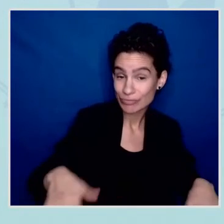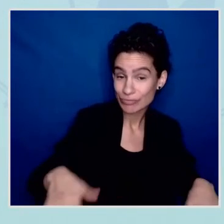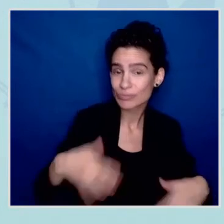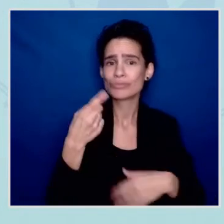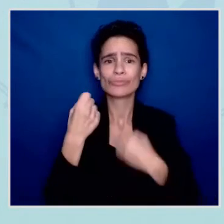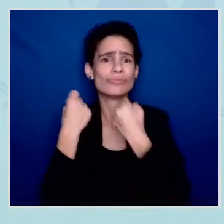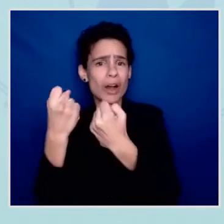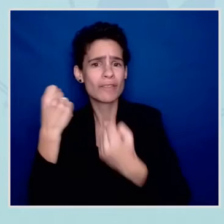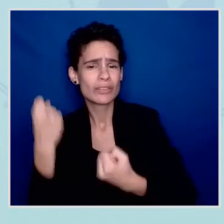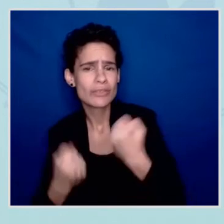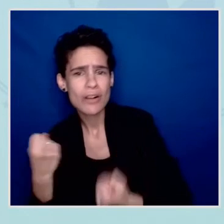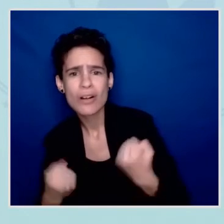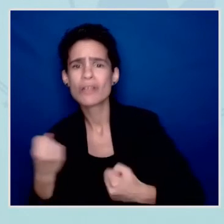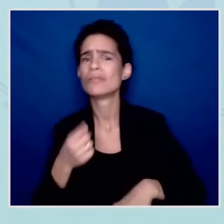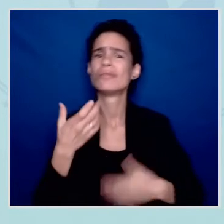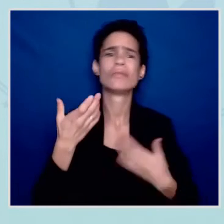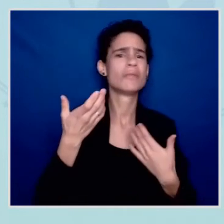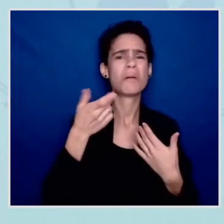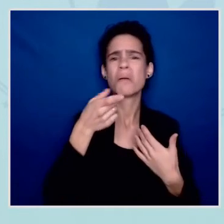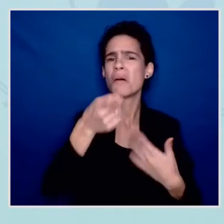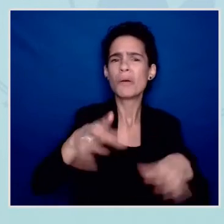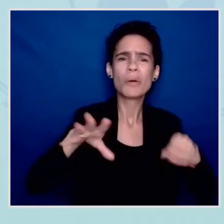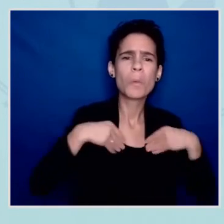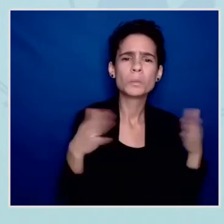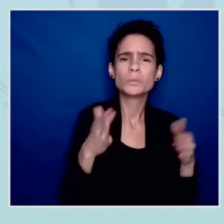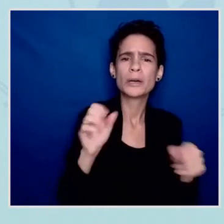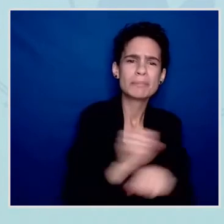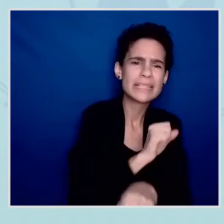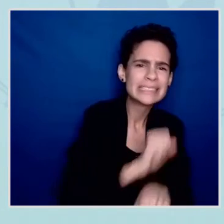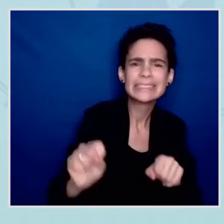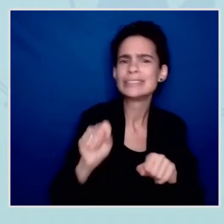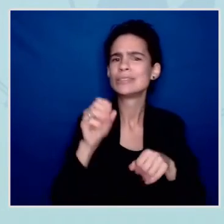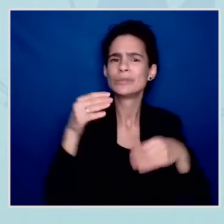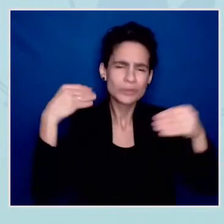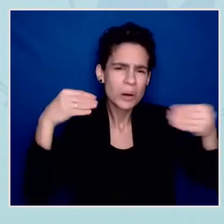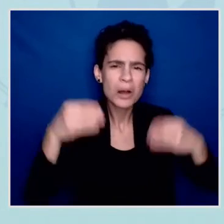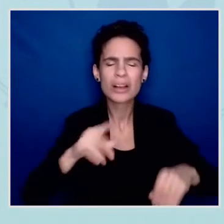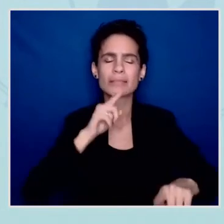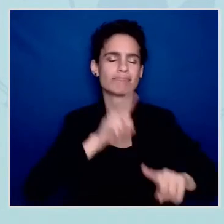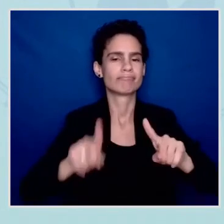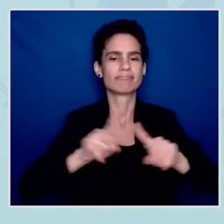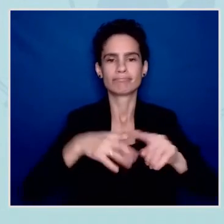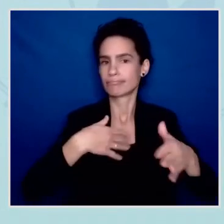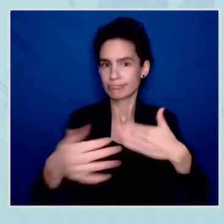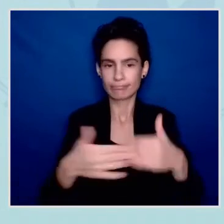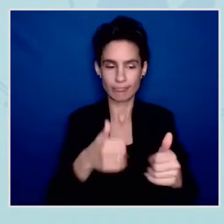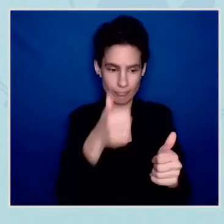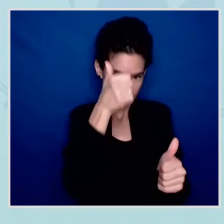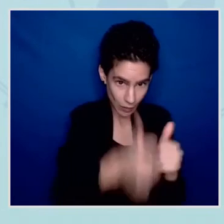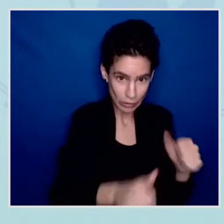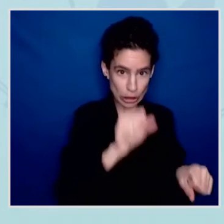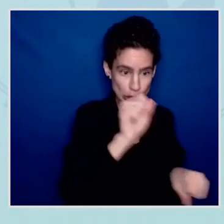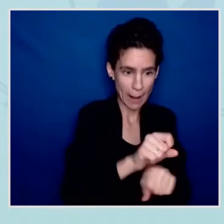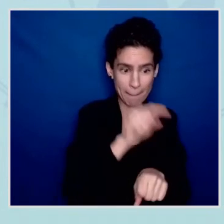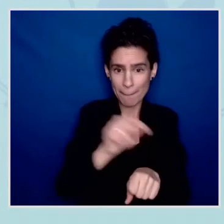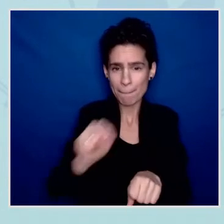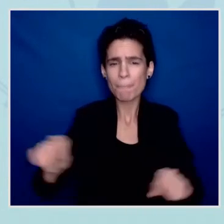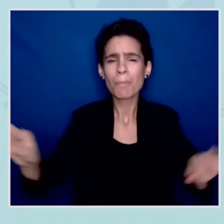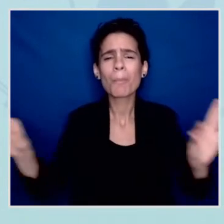INTERACTIONS THAT NO MATTER HOW